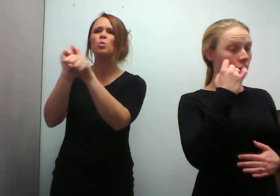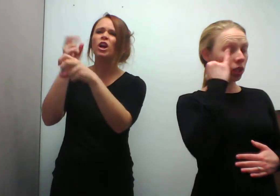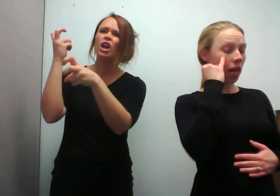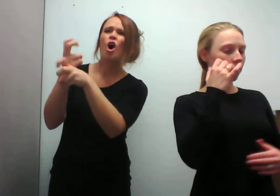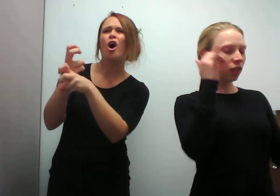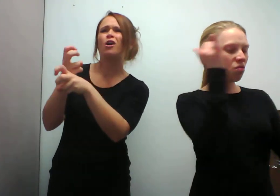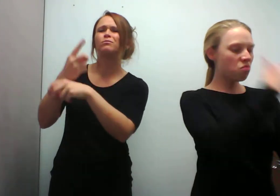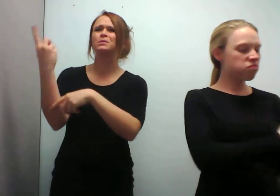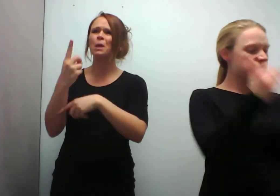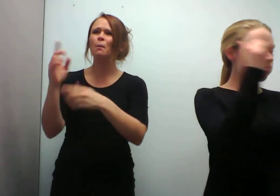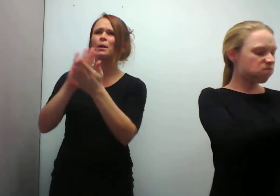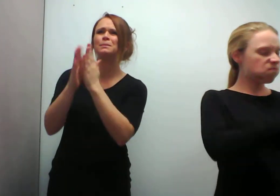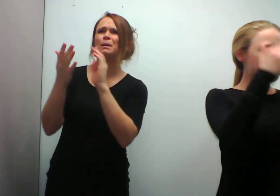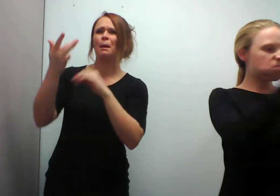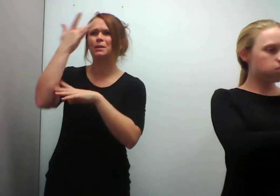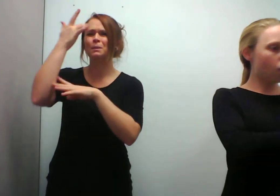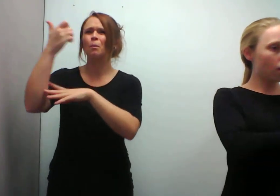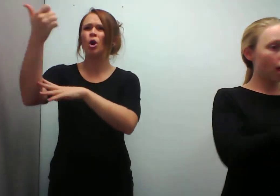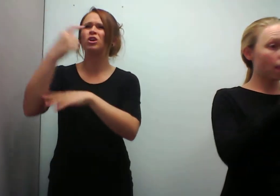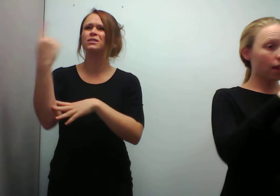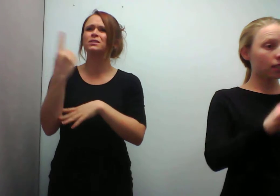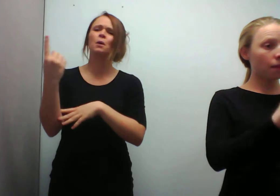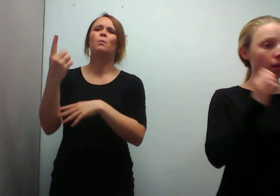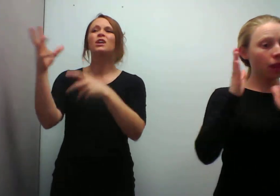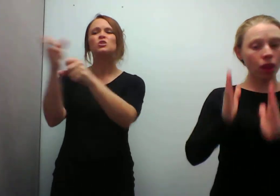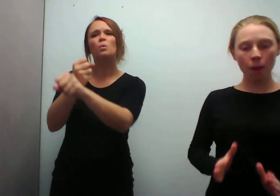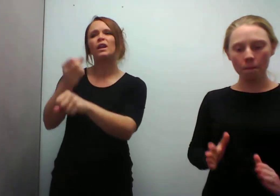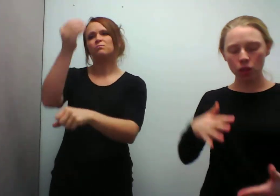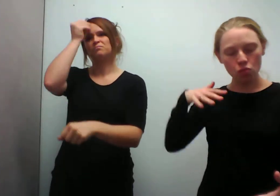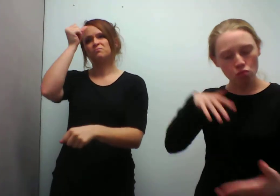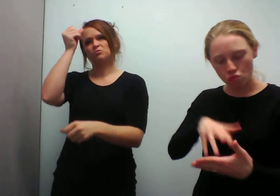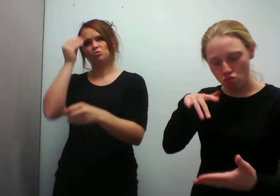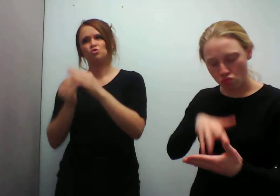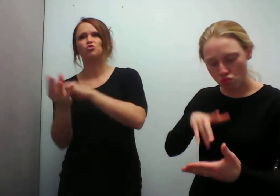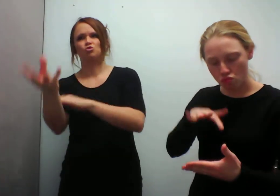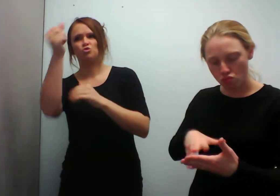someone is getting smarter and someone is winning, just remember that